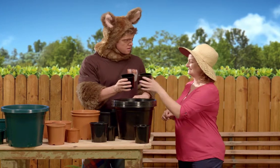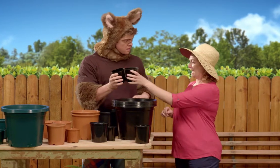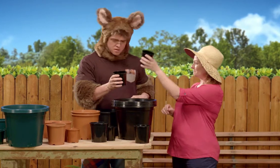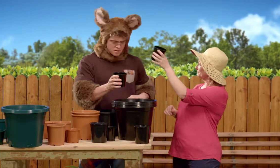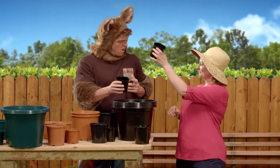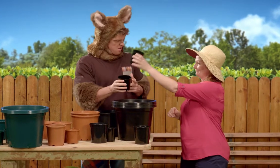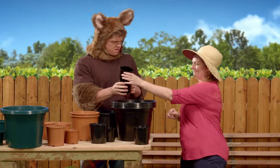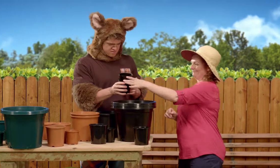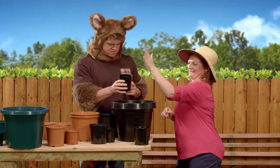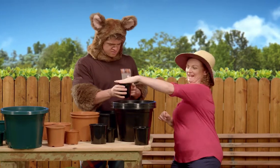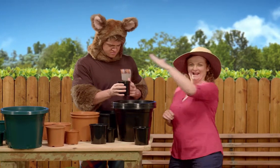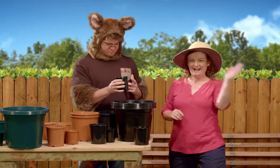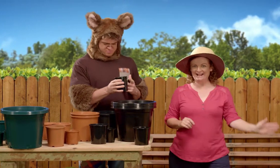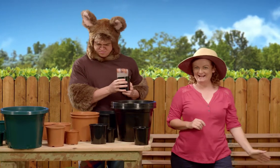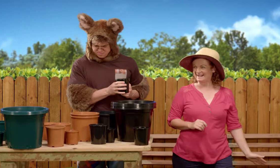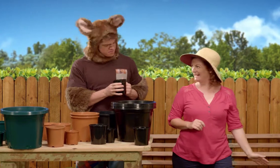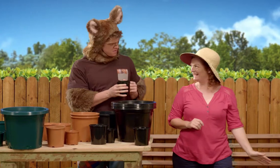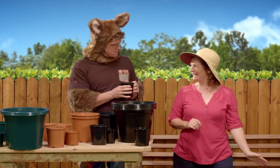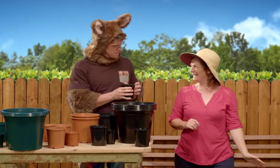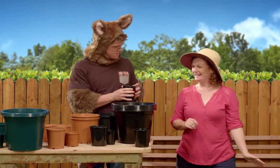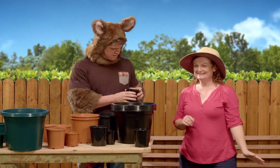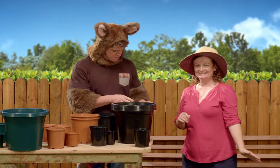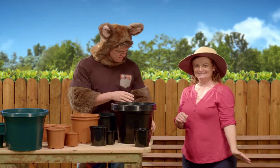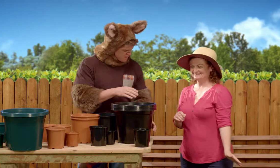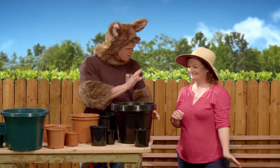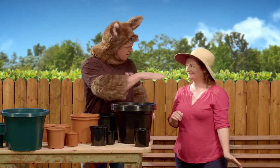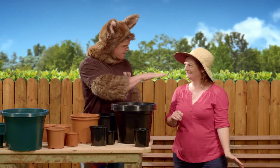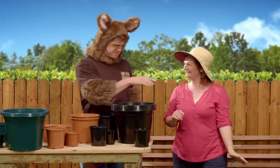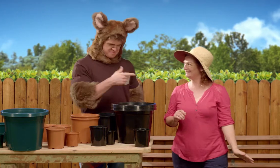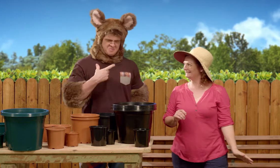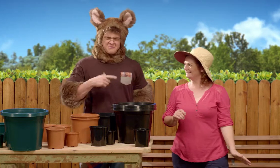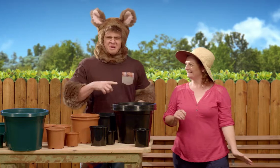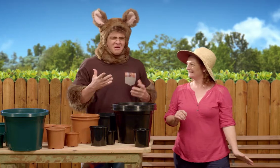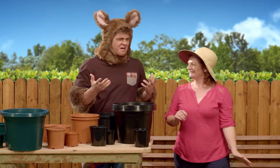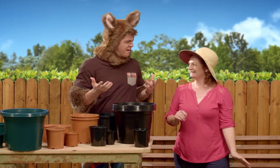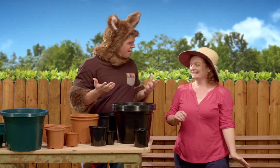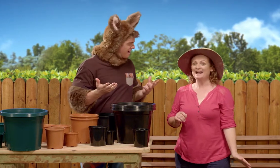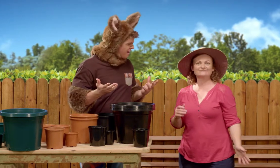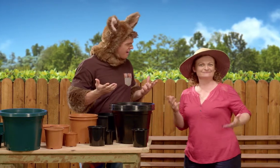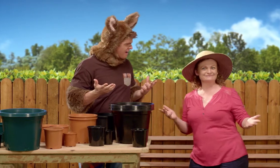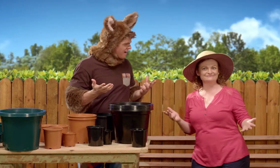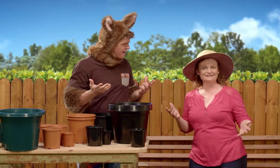Snap! Huh? Sally, why'd you do that?